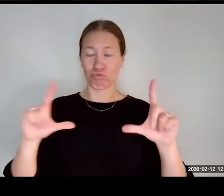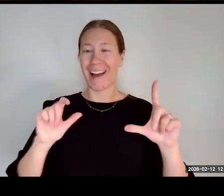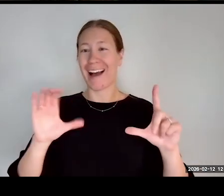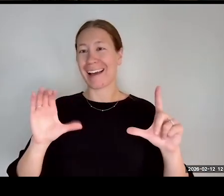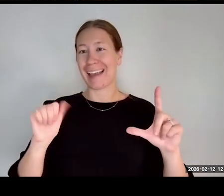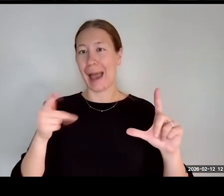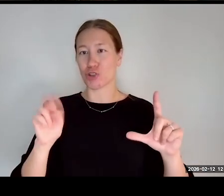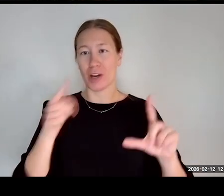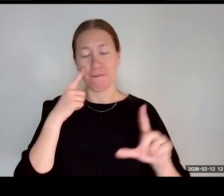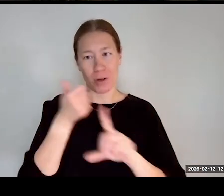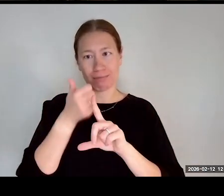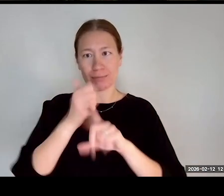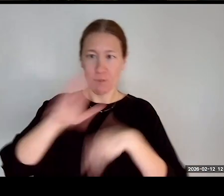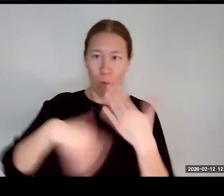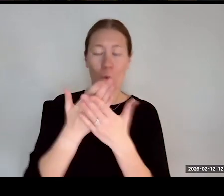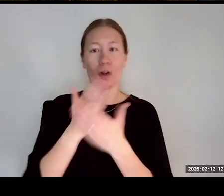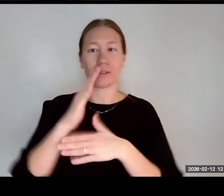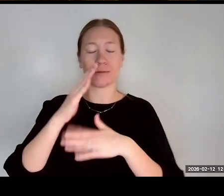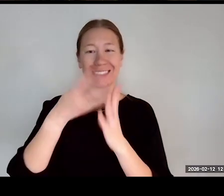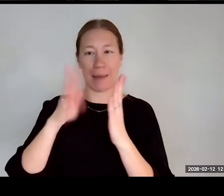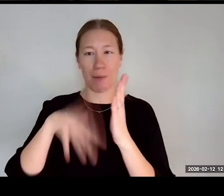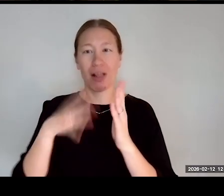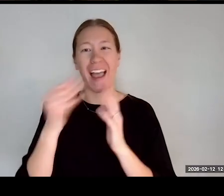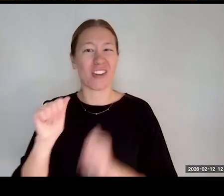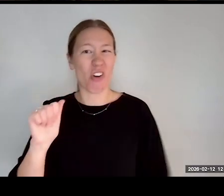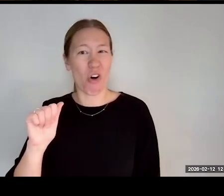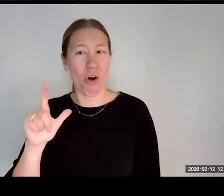and some alternative text that describes the overall content within the table.